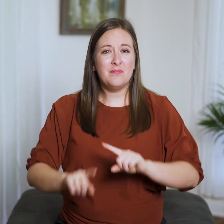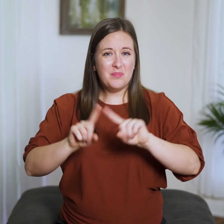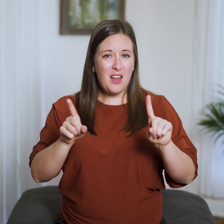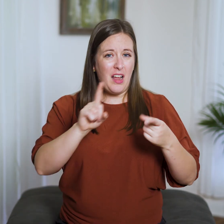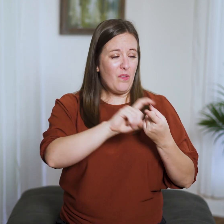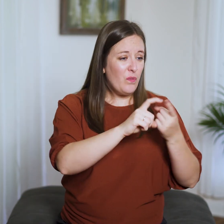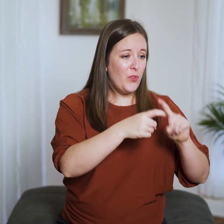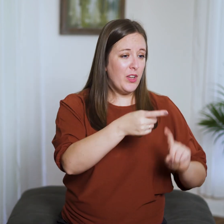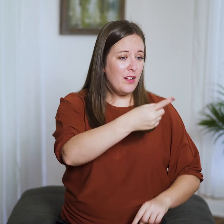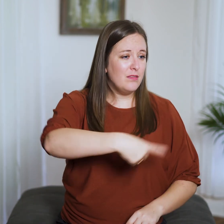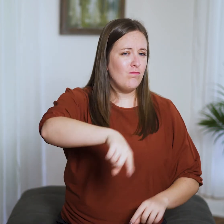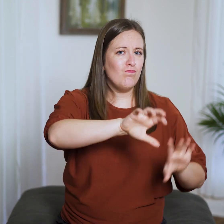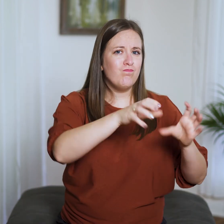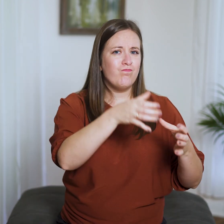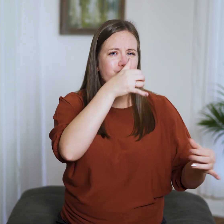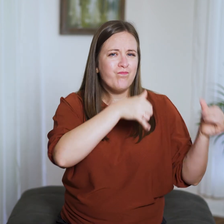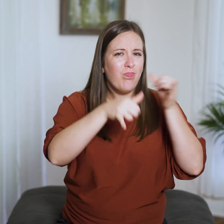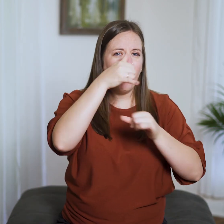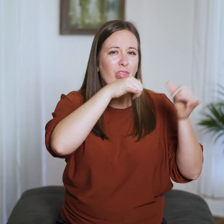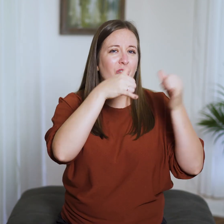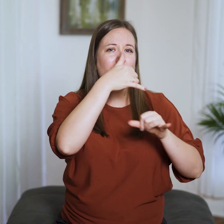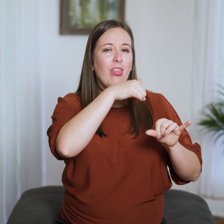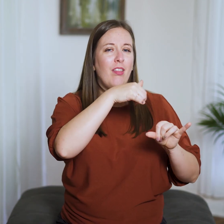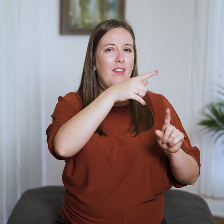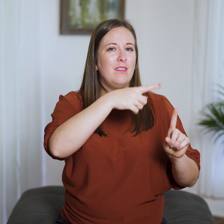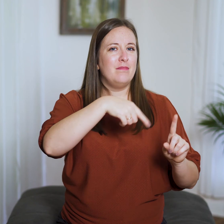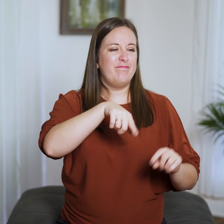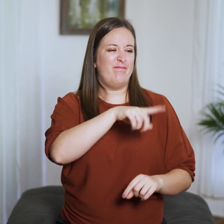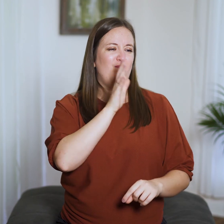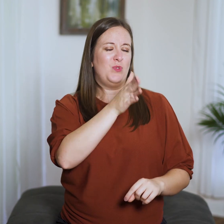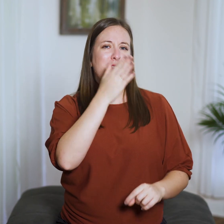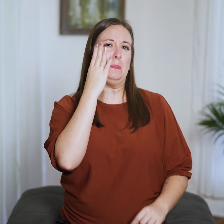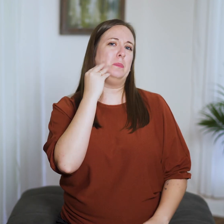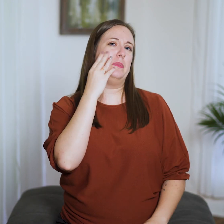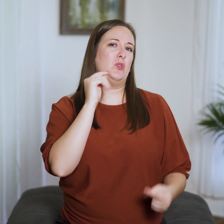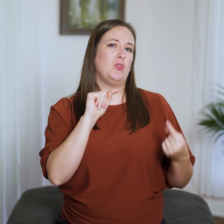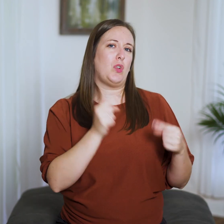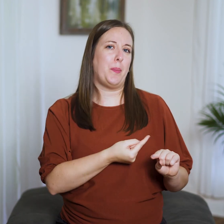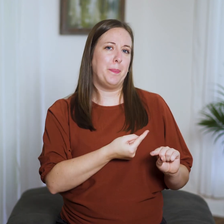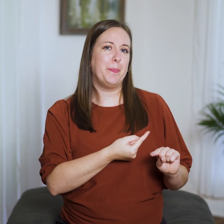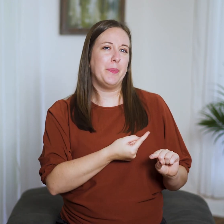but the companion of fools will suffer harm” (13:20).